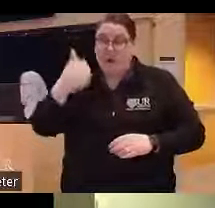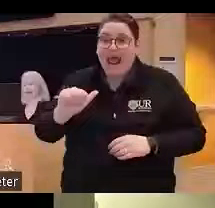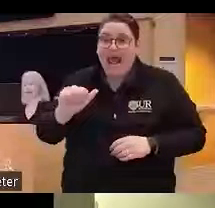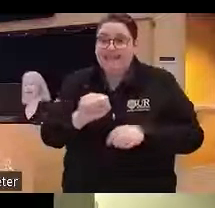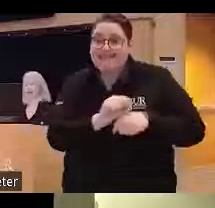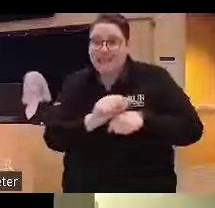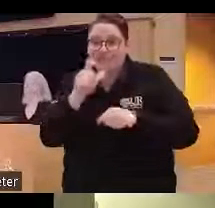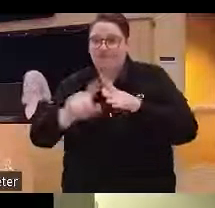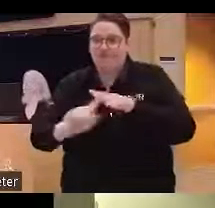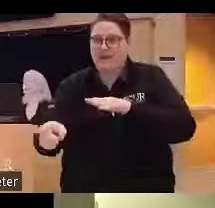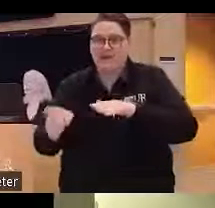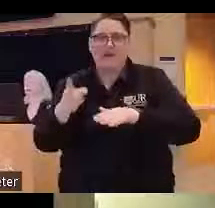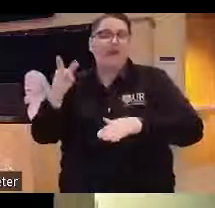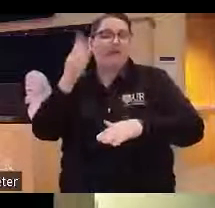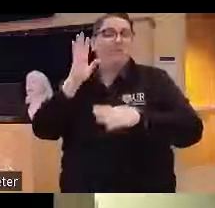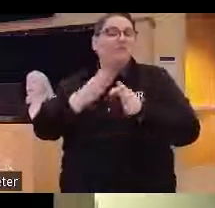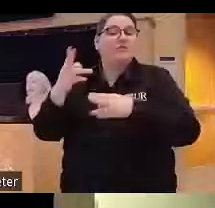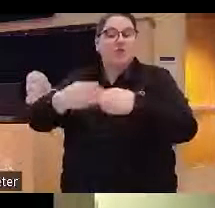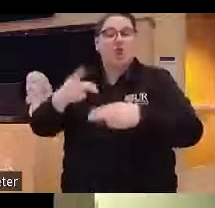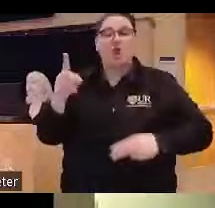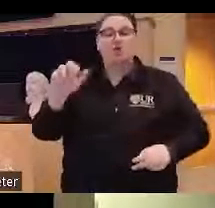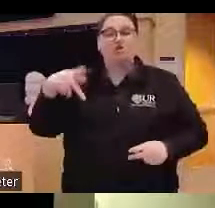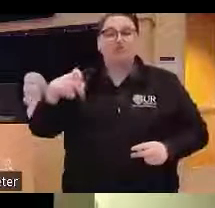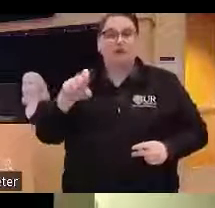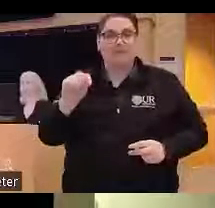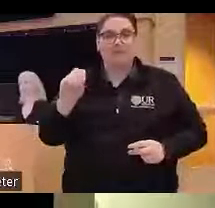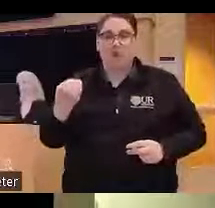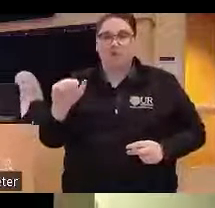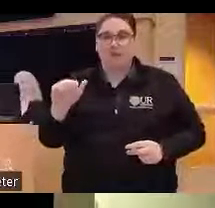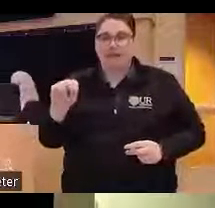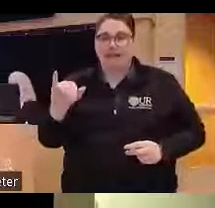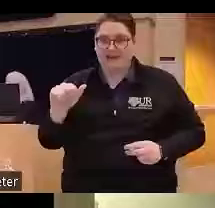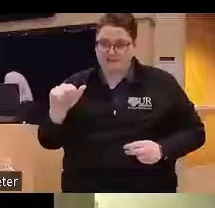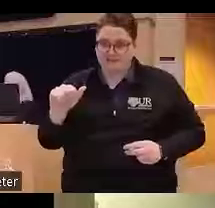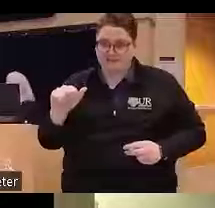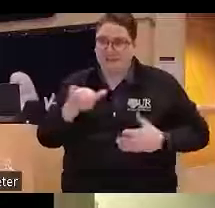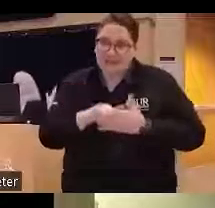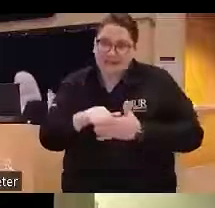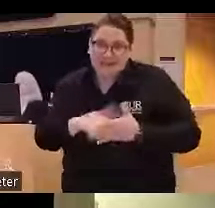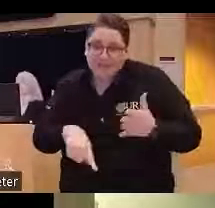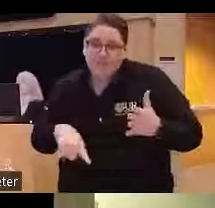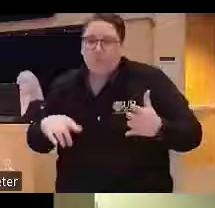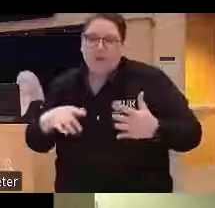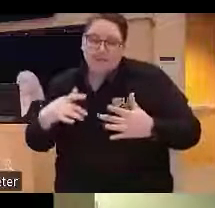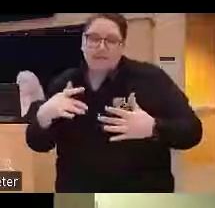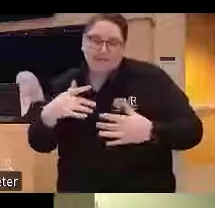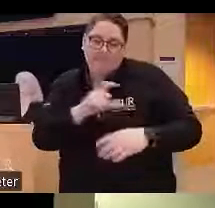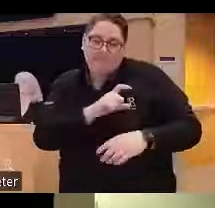that dpto Mania it's not that different from what the police use now excited delirium you